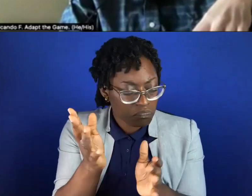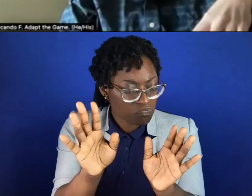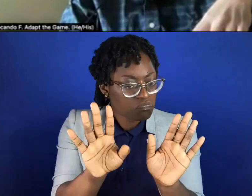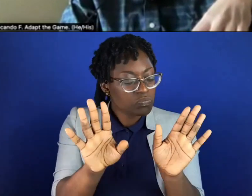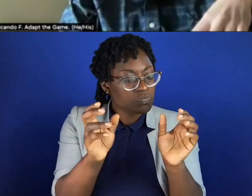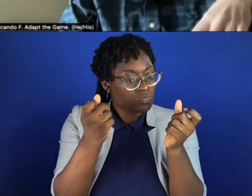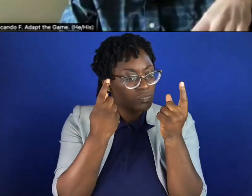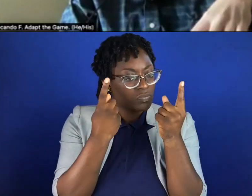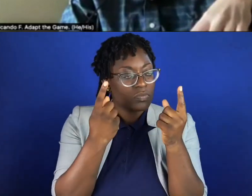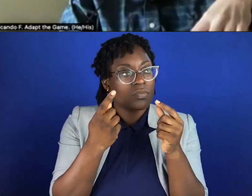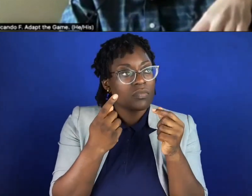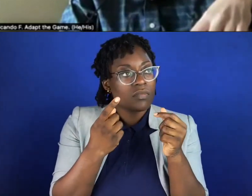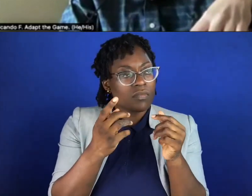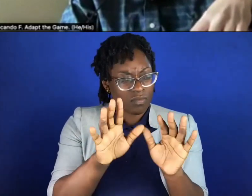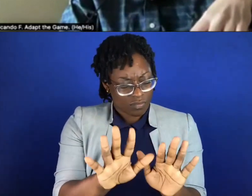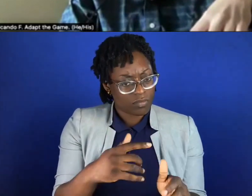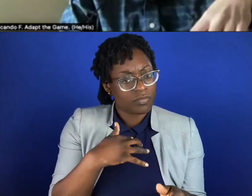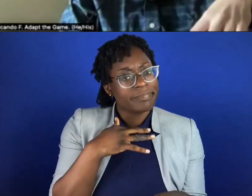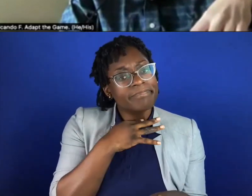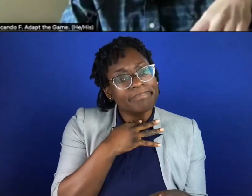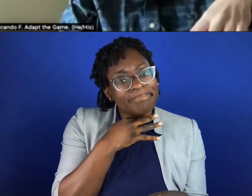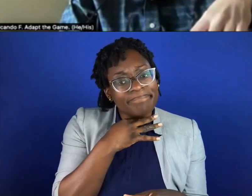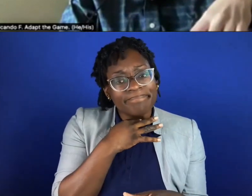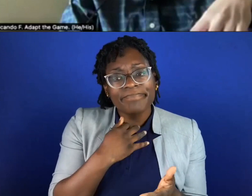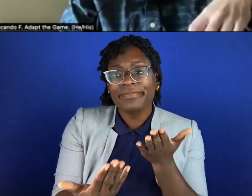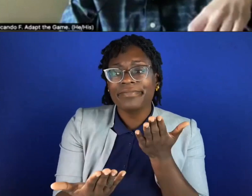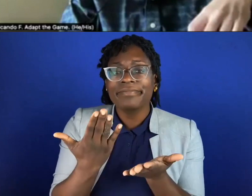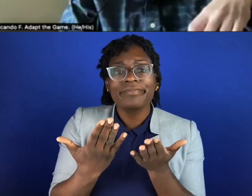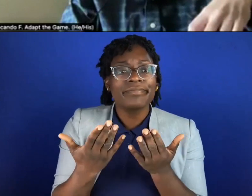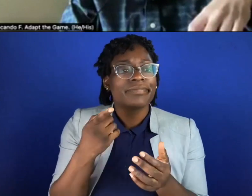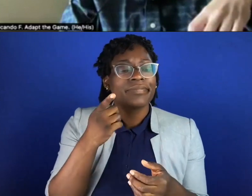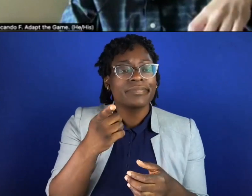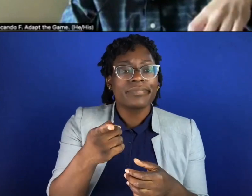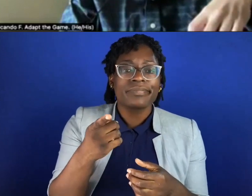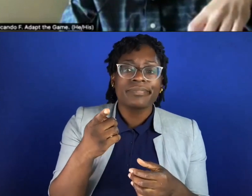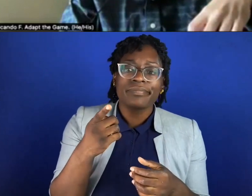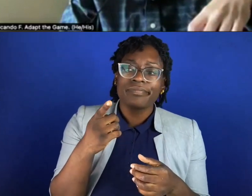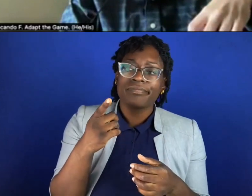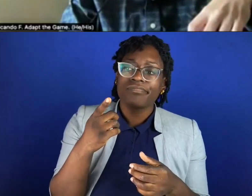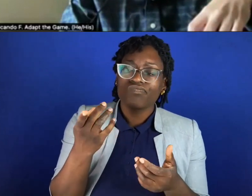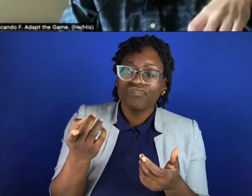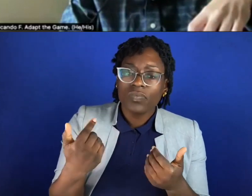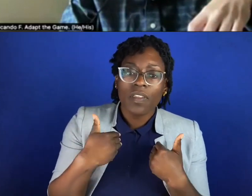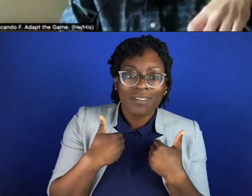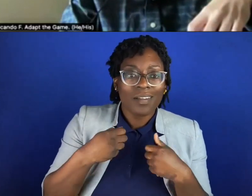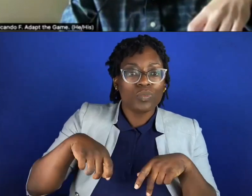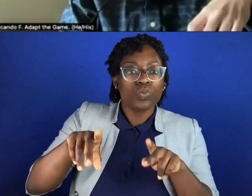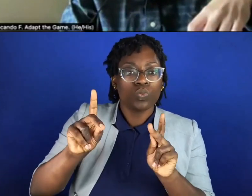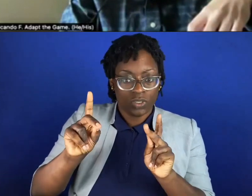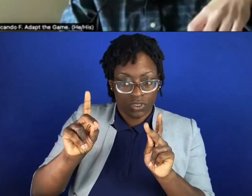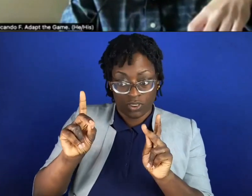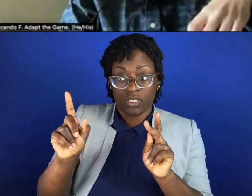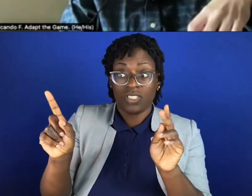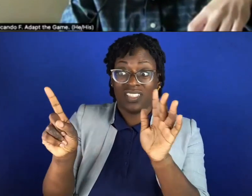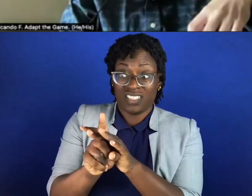in a situation that an opportunity has been giving to you but it doesn't align to what